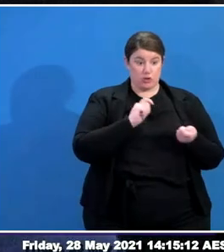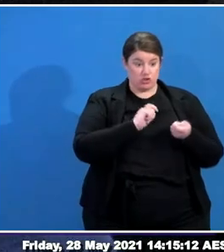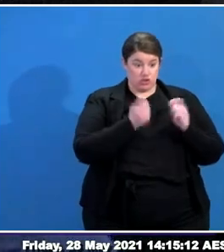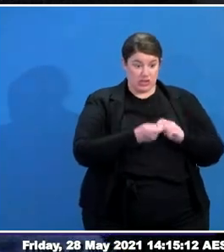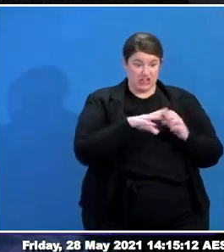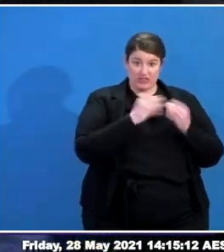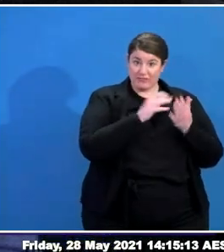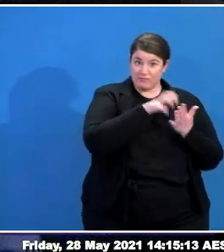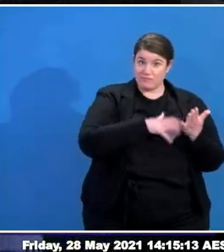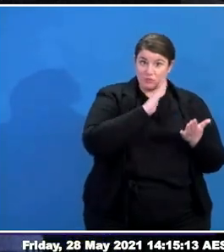Yes.